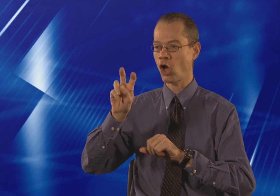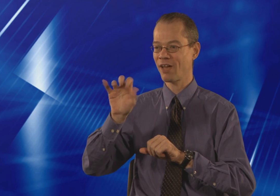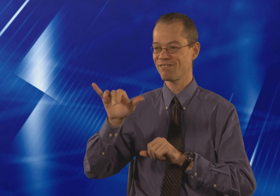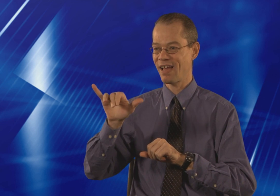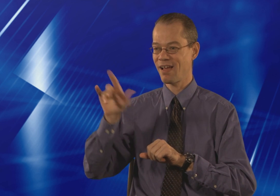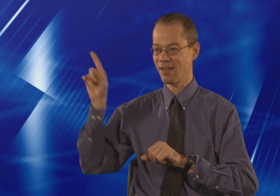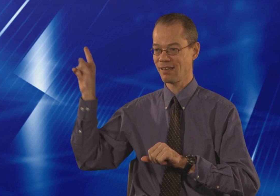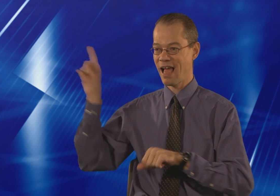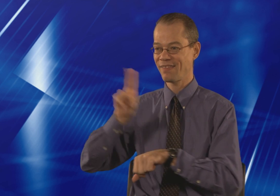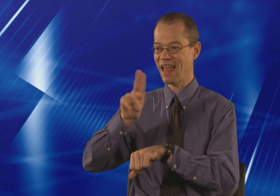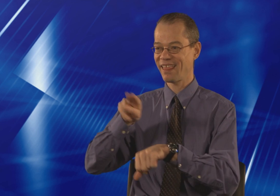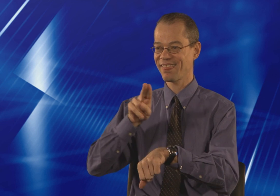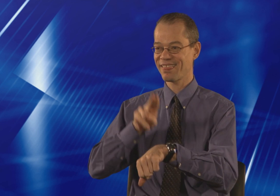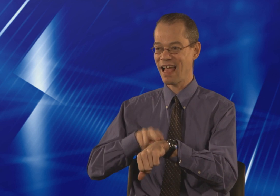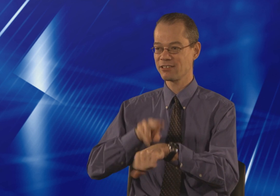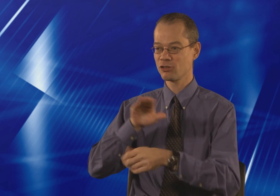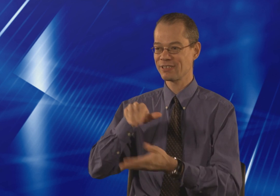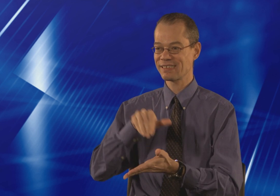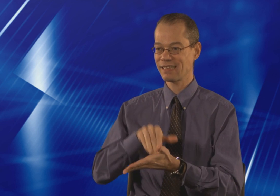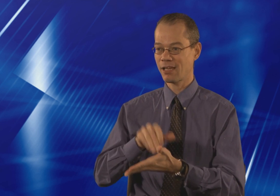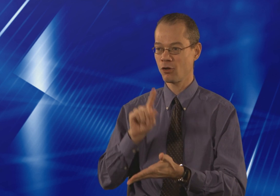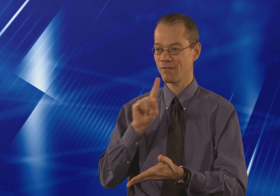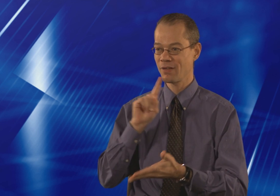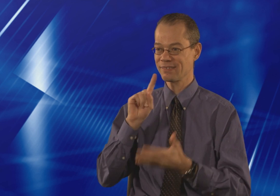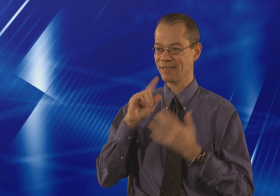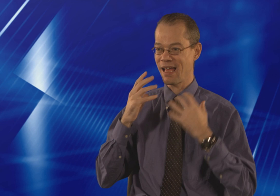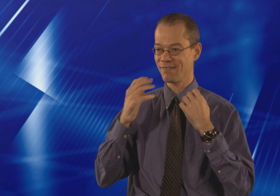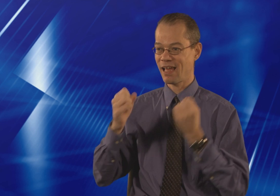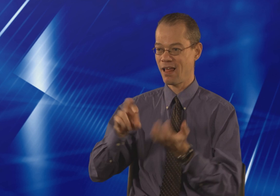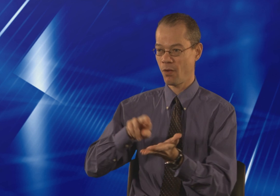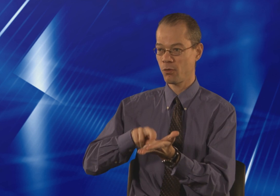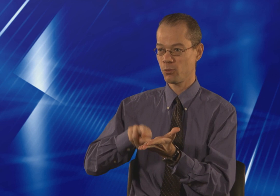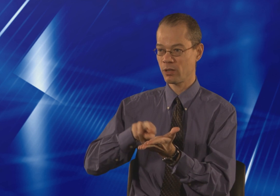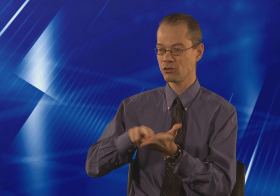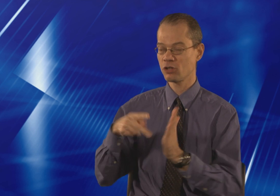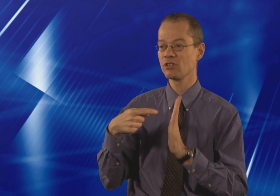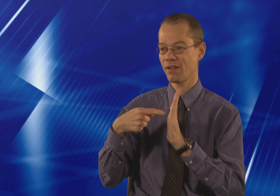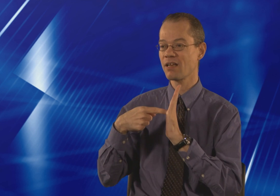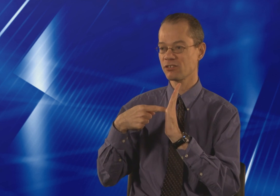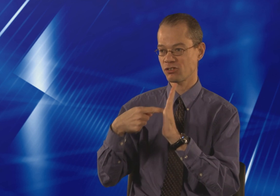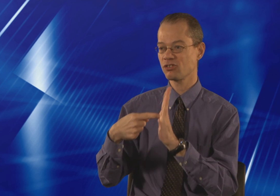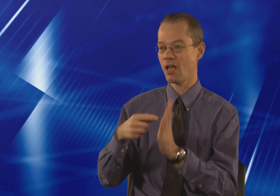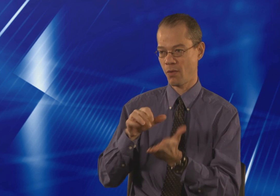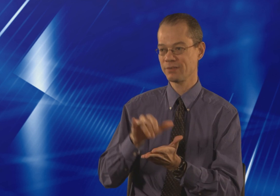We did a survey at the National Center for Deaf Health Research,